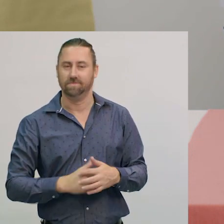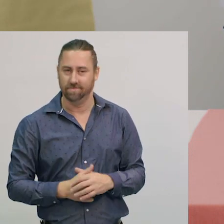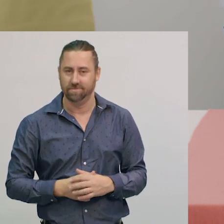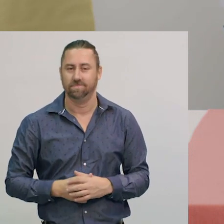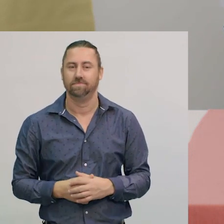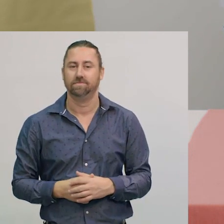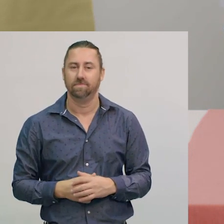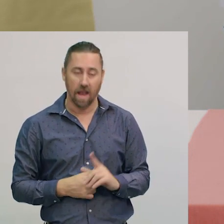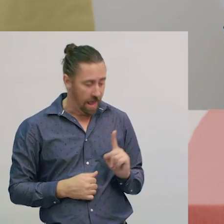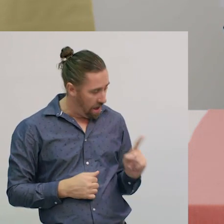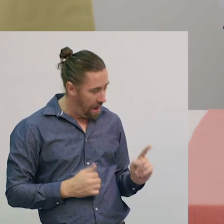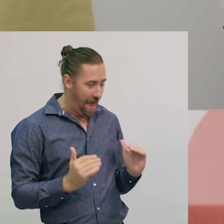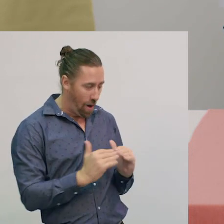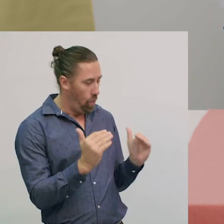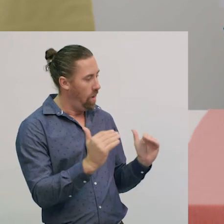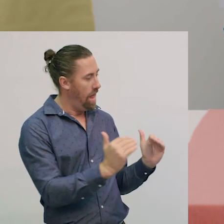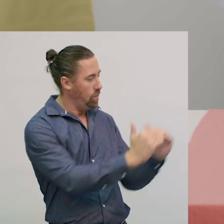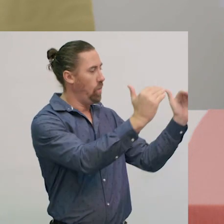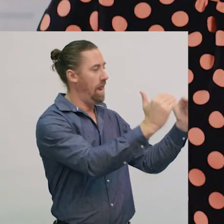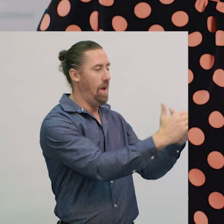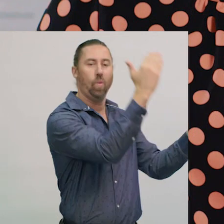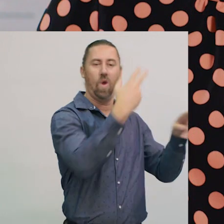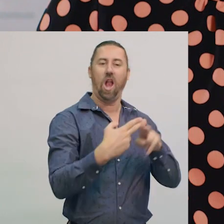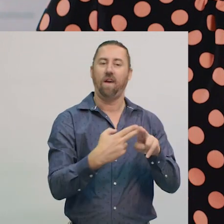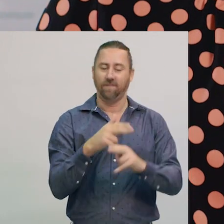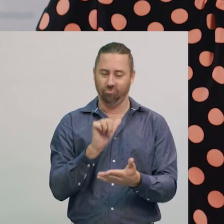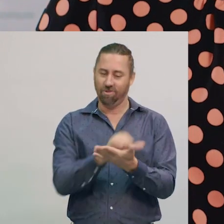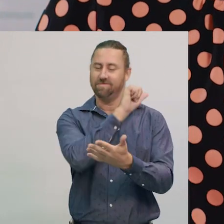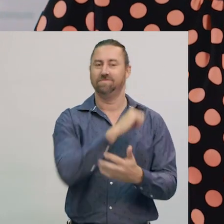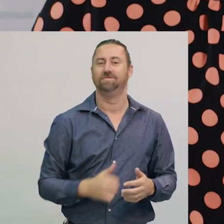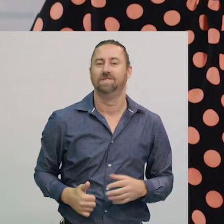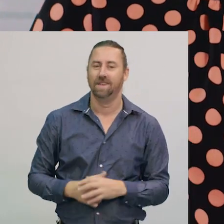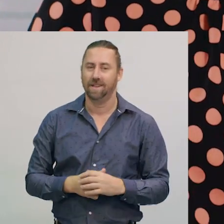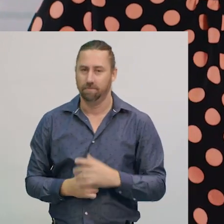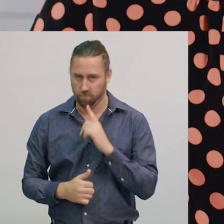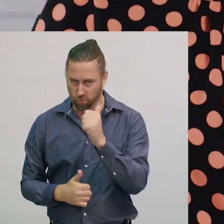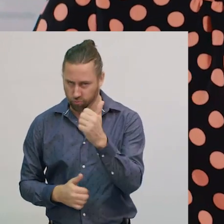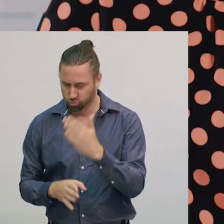has an equal share of knives. Great work, Kristen.